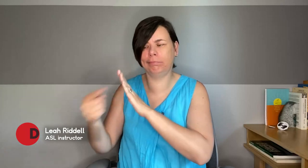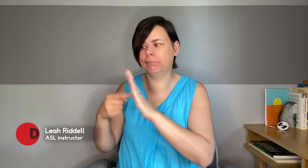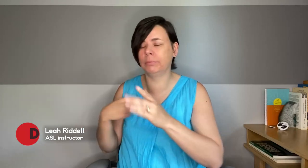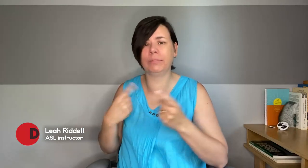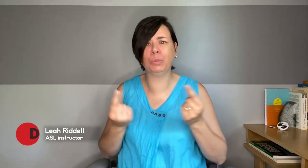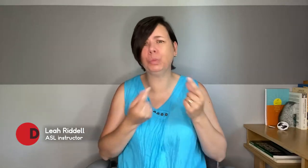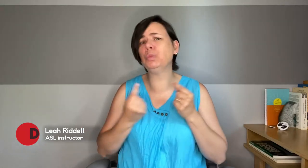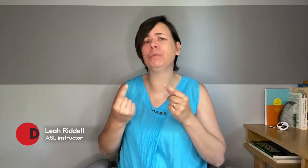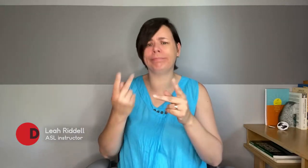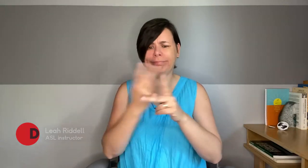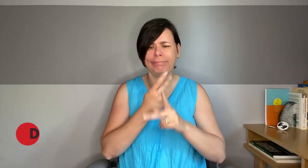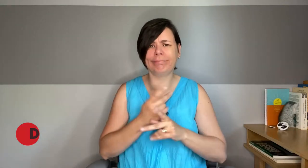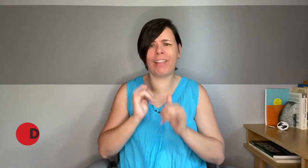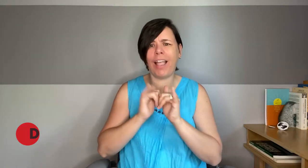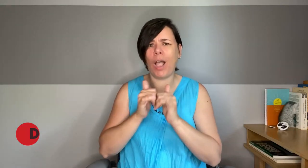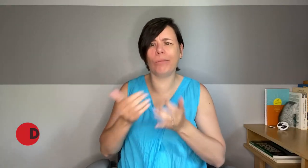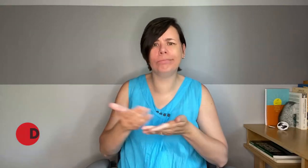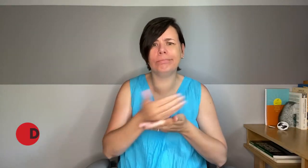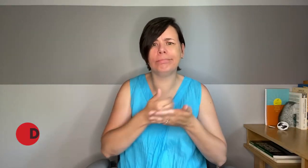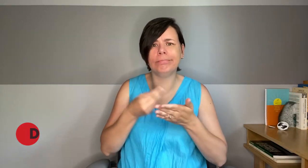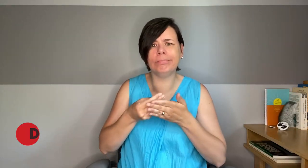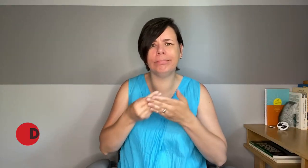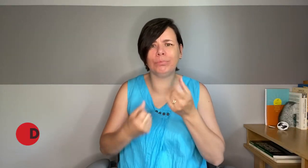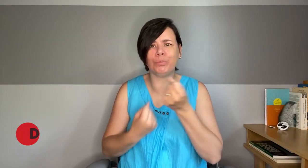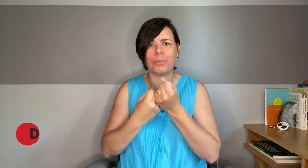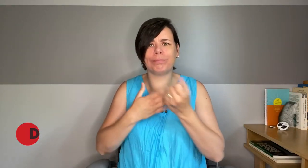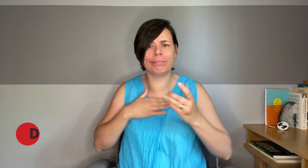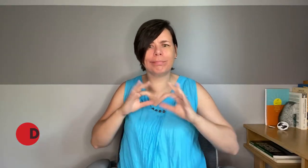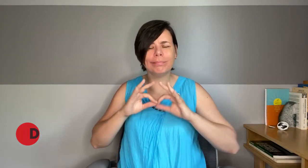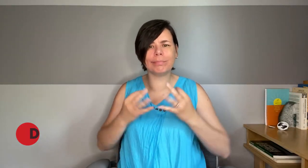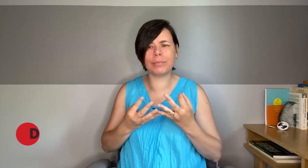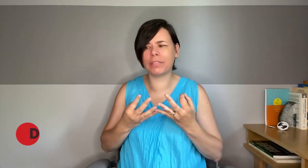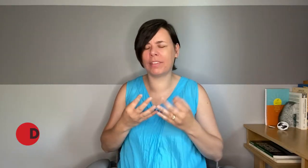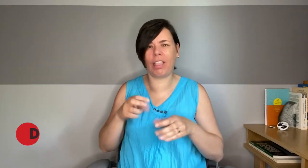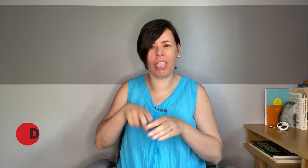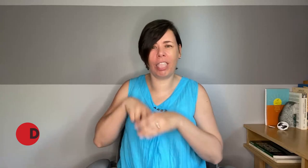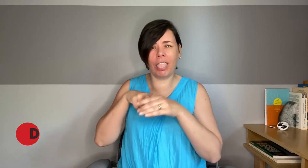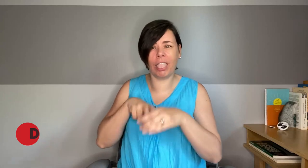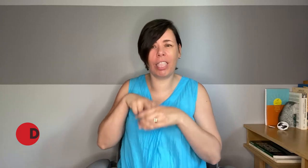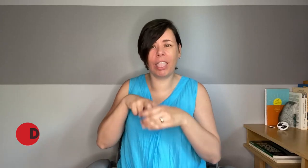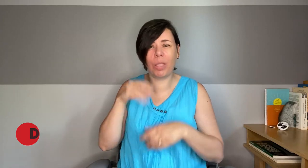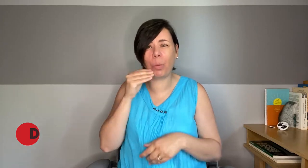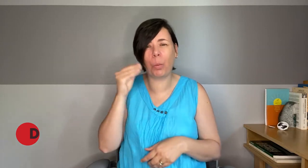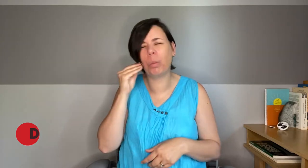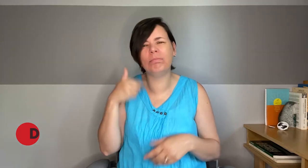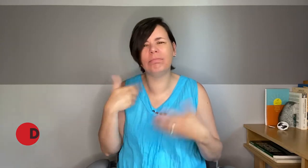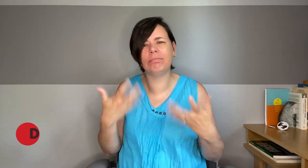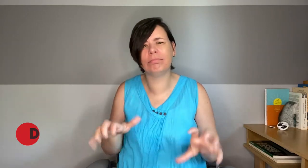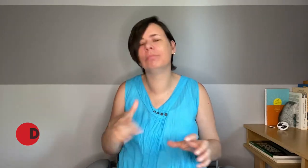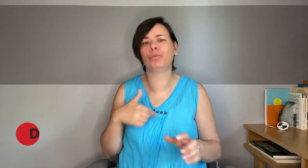What should I do to continue earning an income to support my family and not stay home and do nothing?